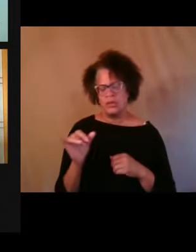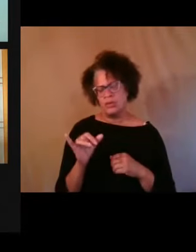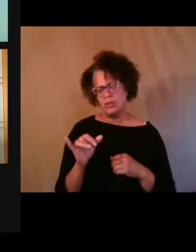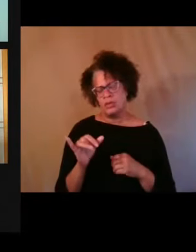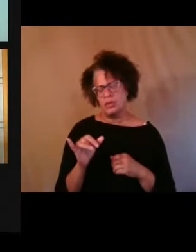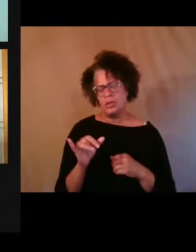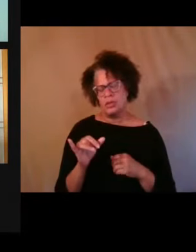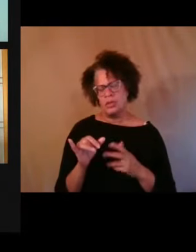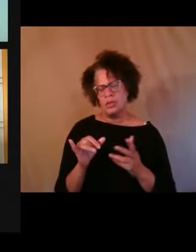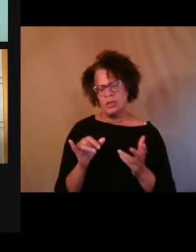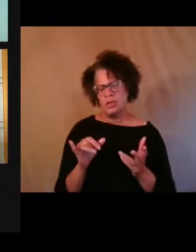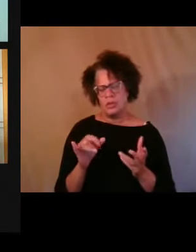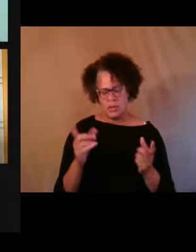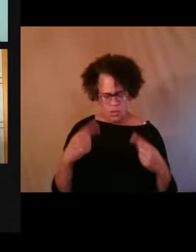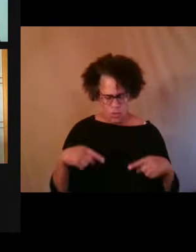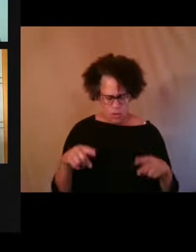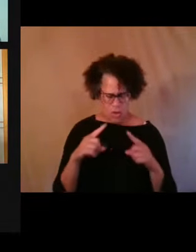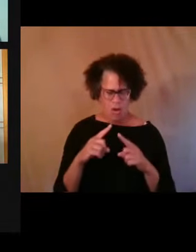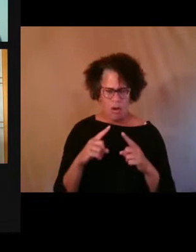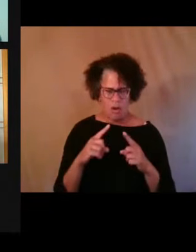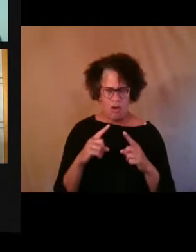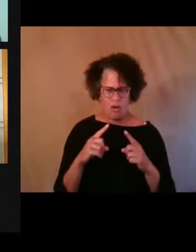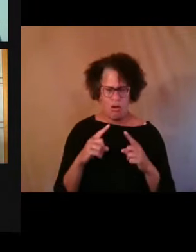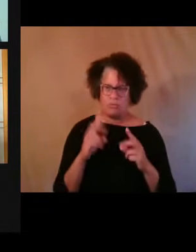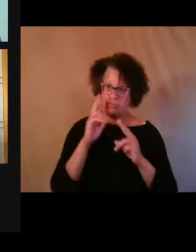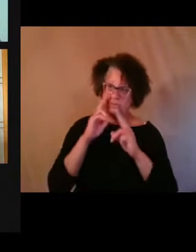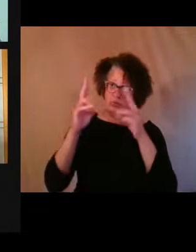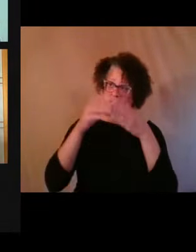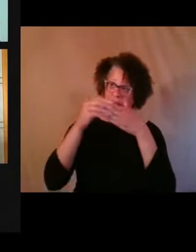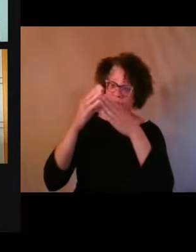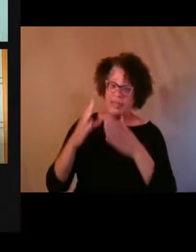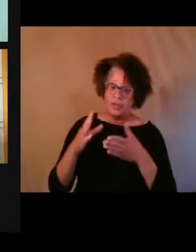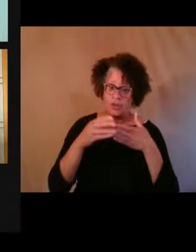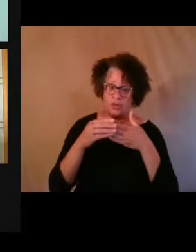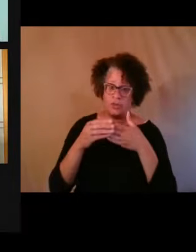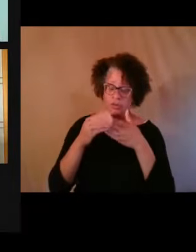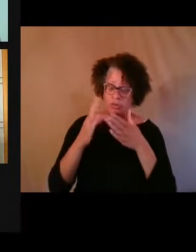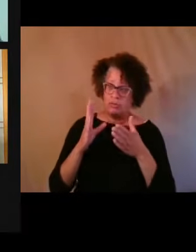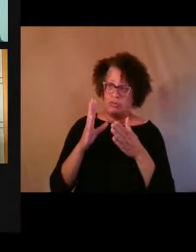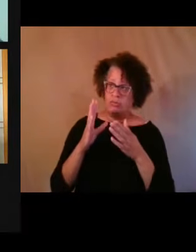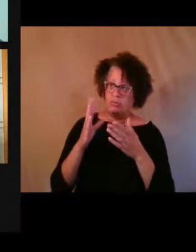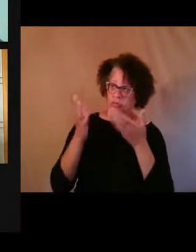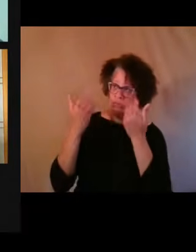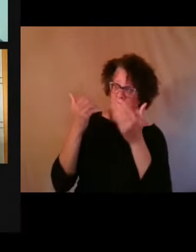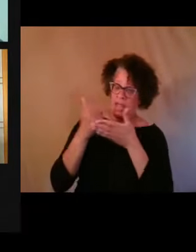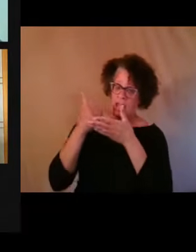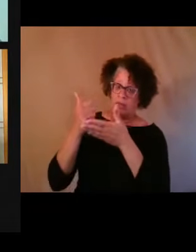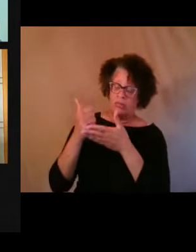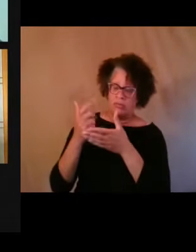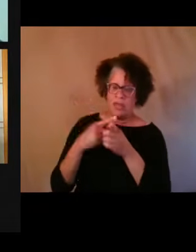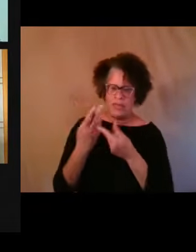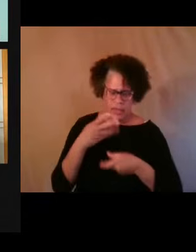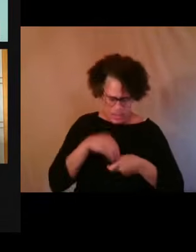how we all look to leaders to guide us and even when we draw upon the leadership within ourselves, but at the same time,